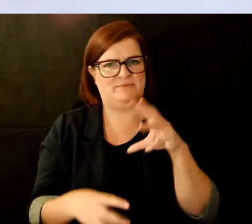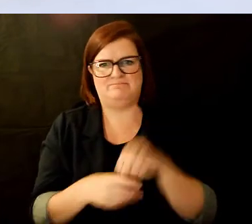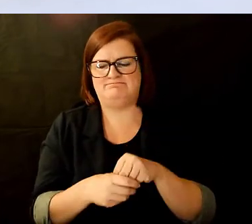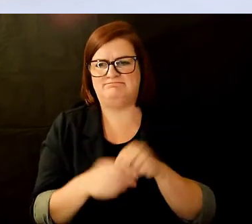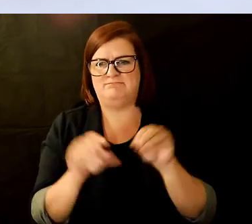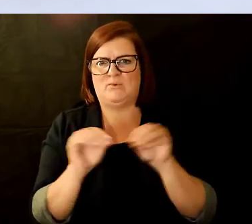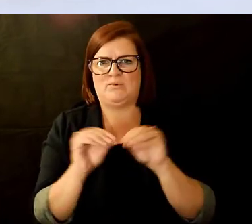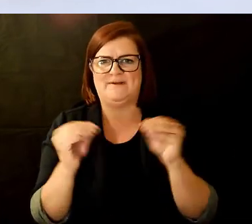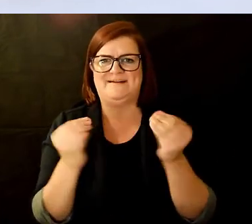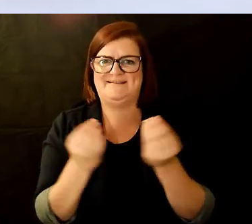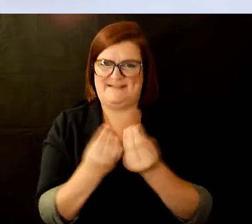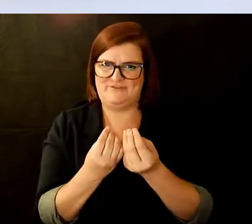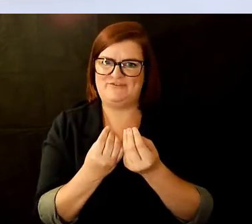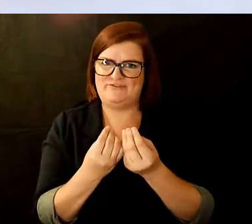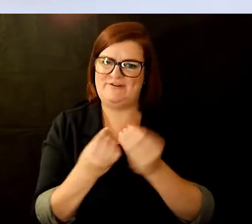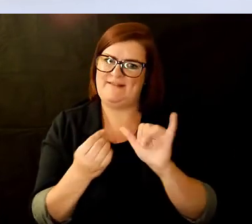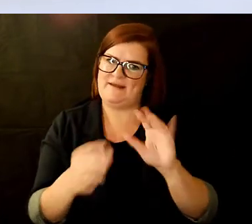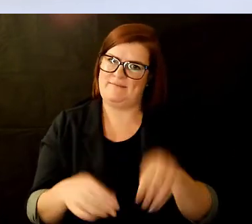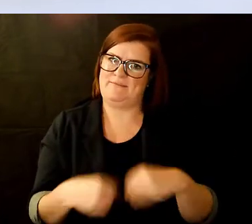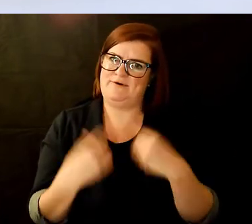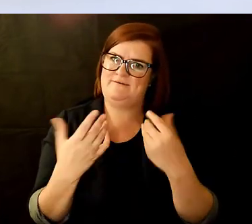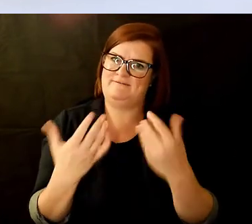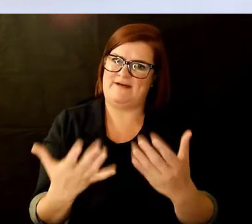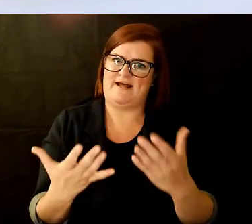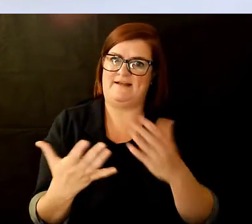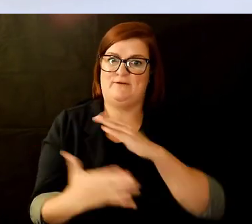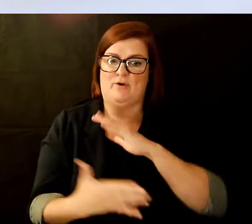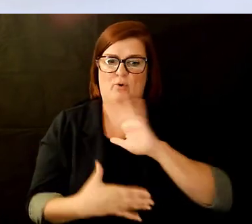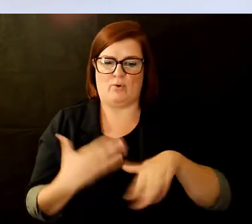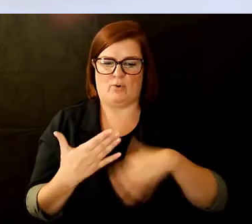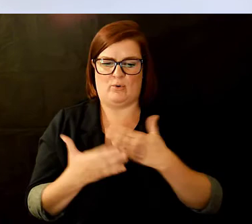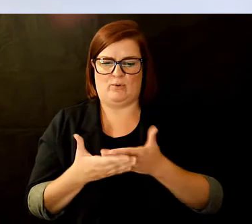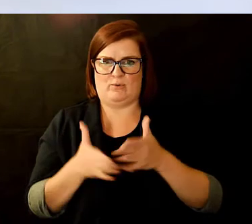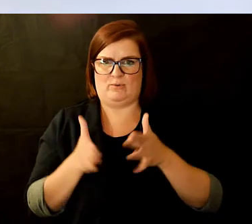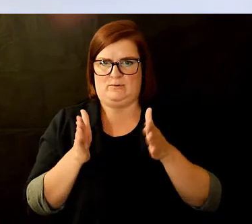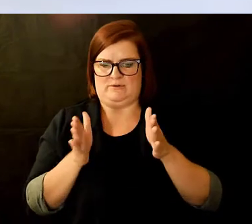provides whole person community-based care.